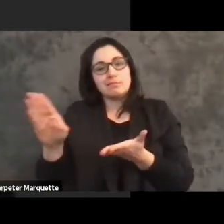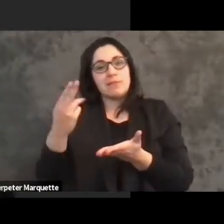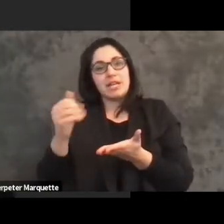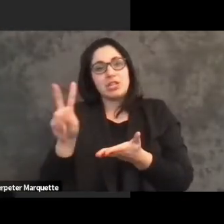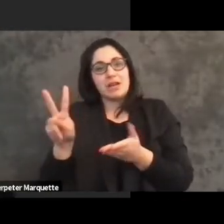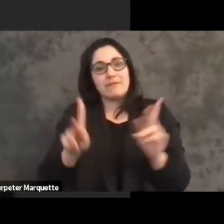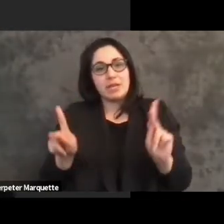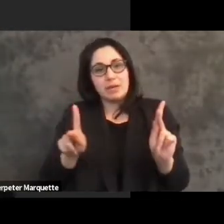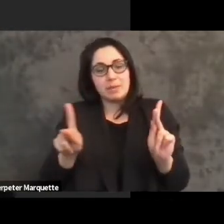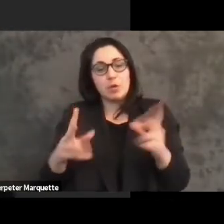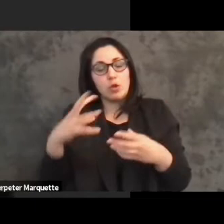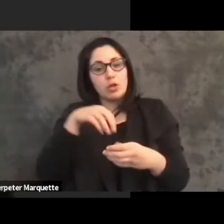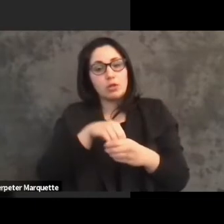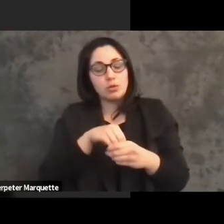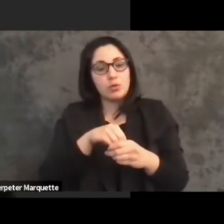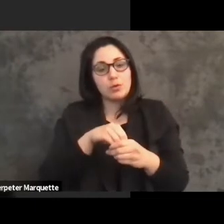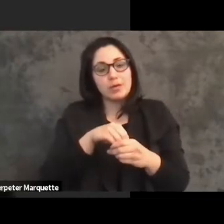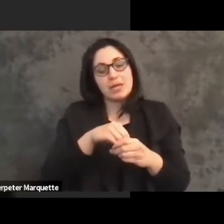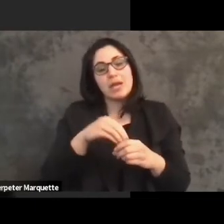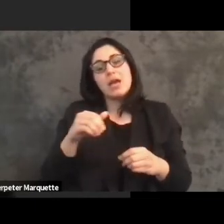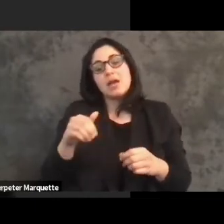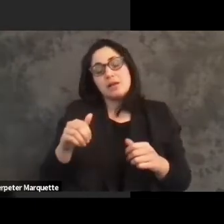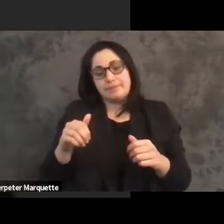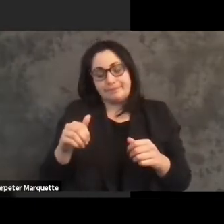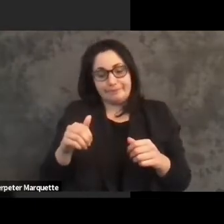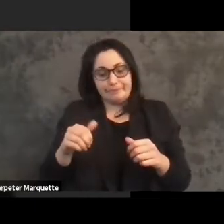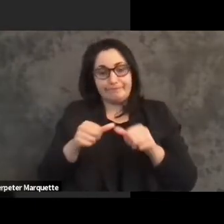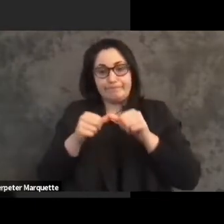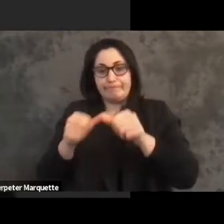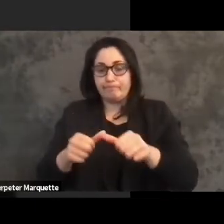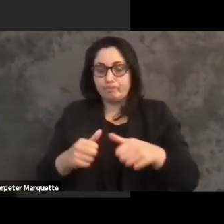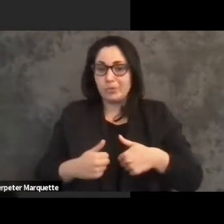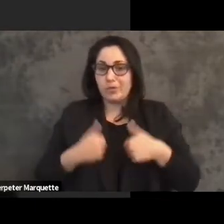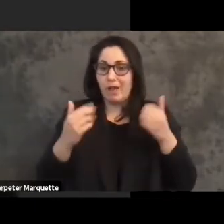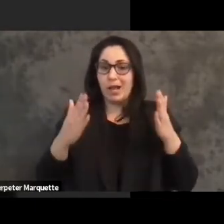means we risk under recognizing and isolating our own HIV community members, including some